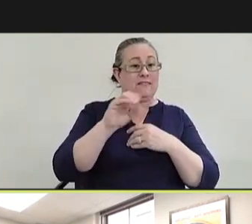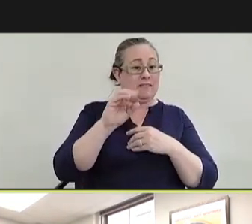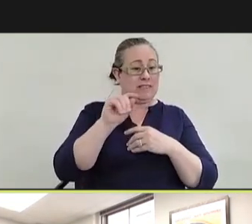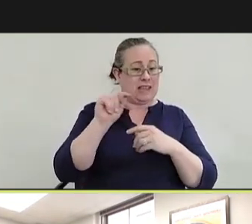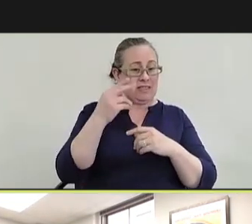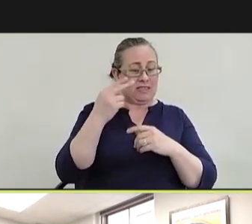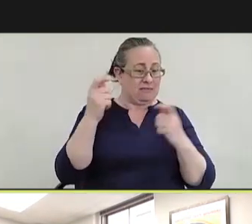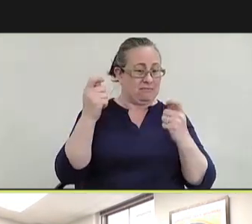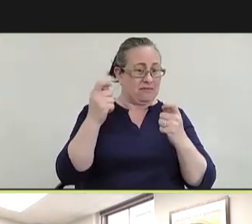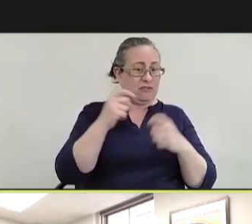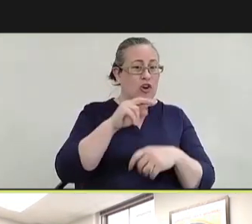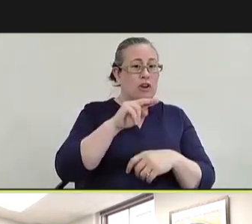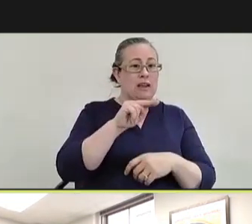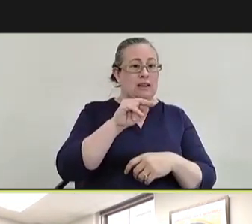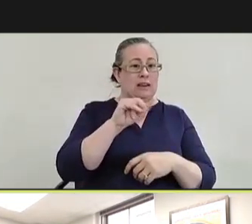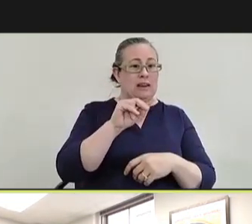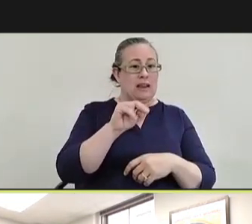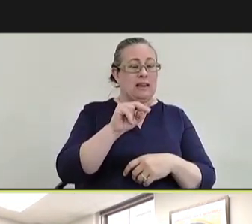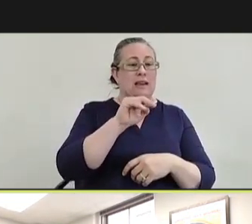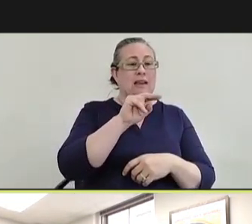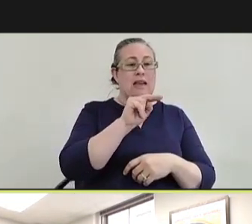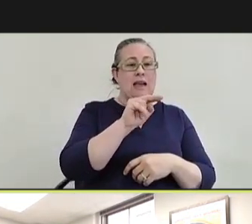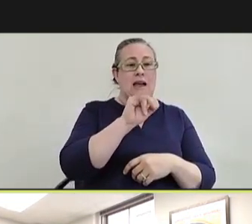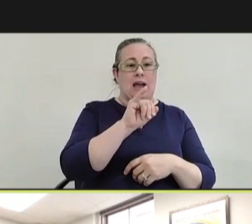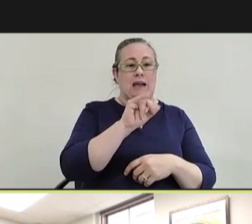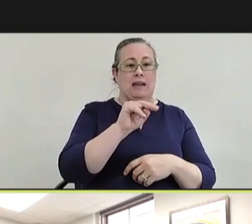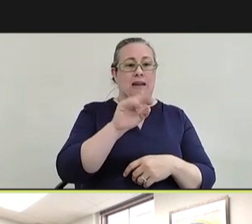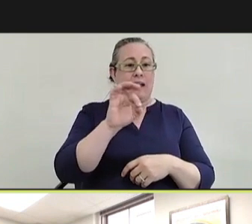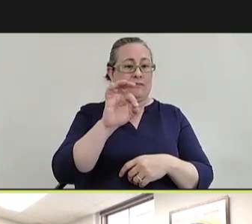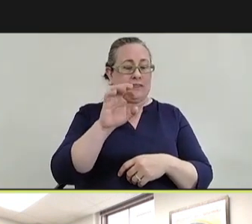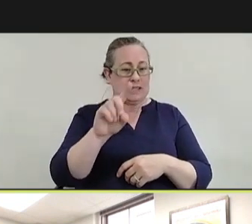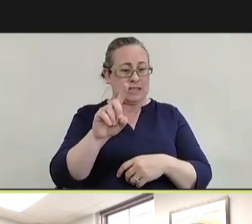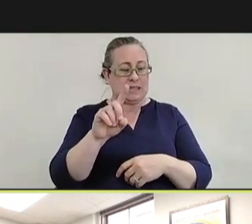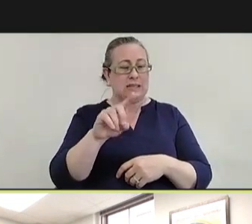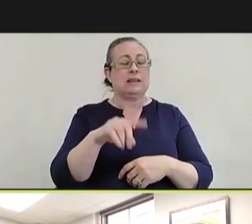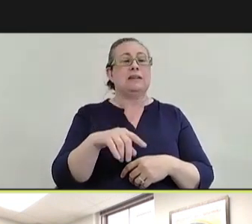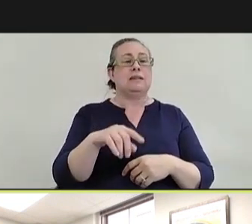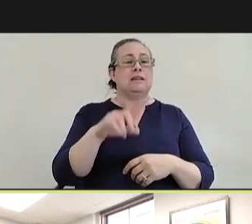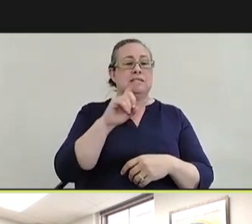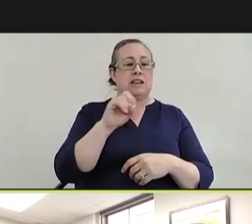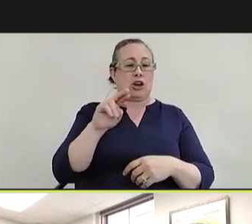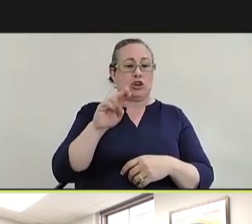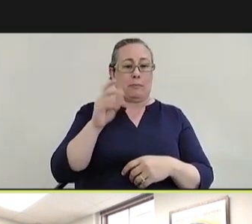National Foundation for Infectious Diseases and Dr. Baker and I happened to walk in at the same